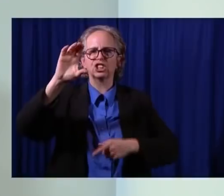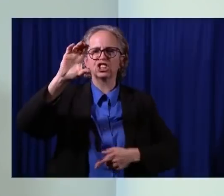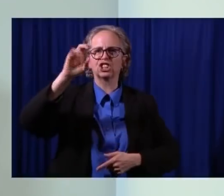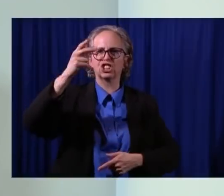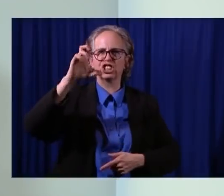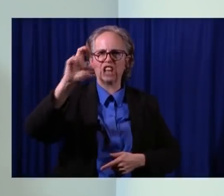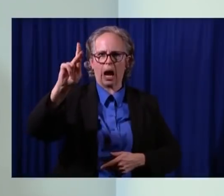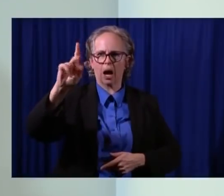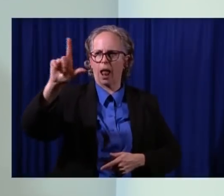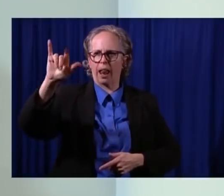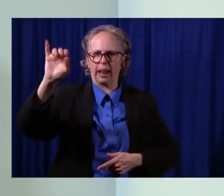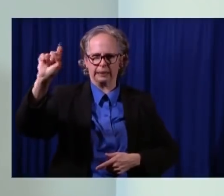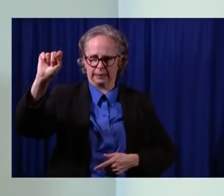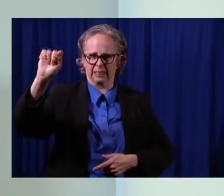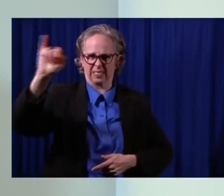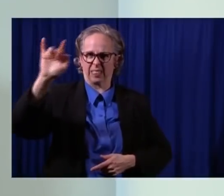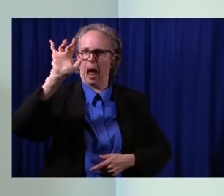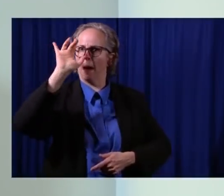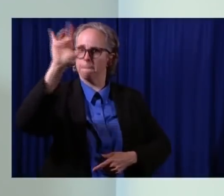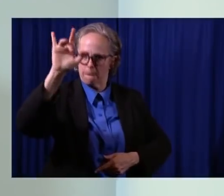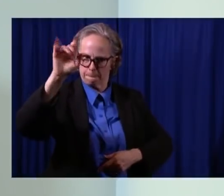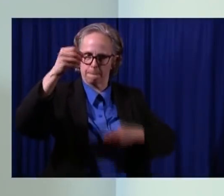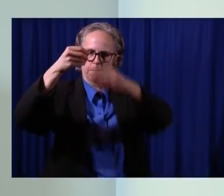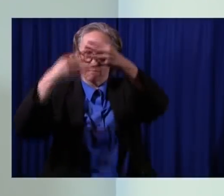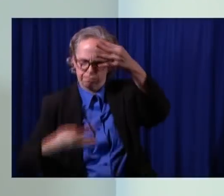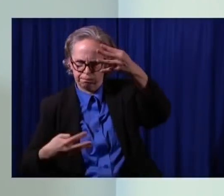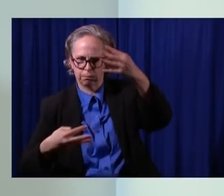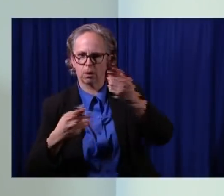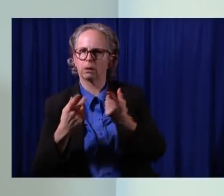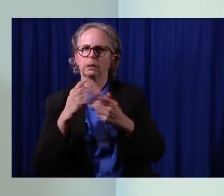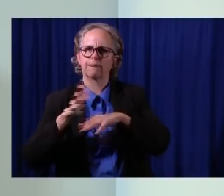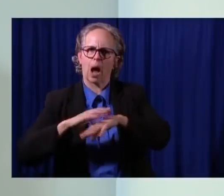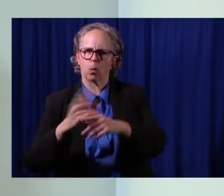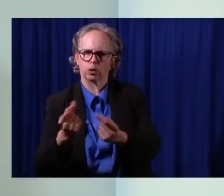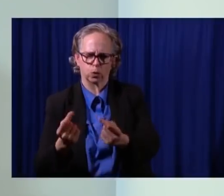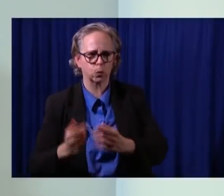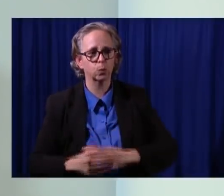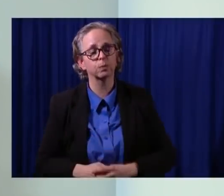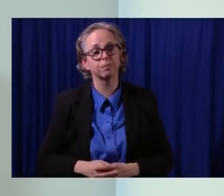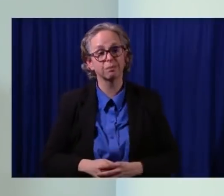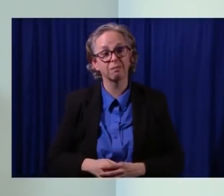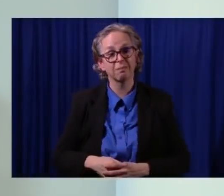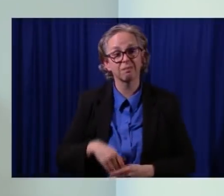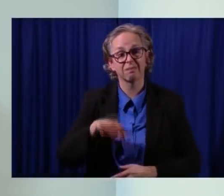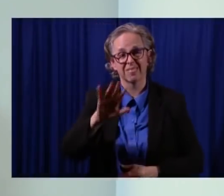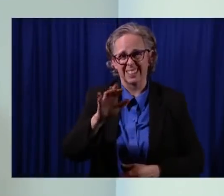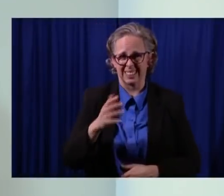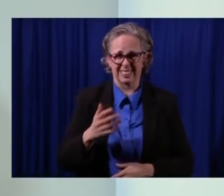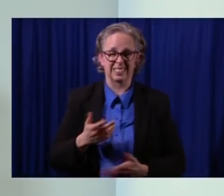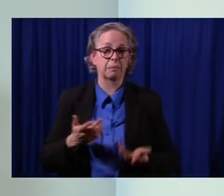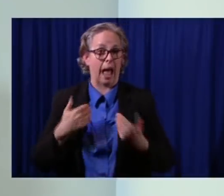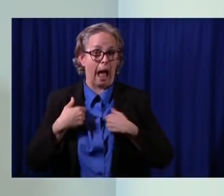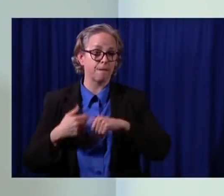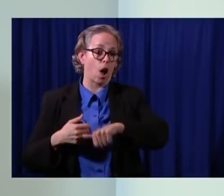RESOURCES THAT COULD BE HELPFUL TO YOU IN THIS ARE AT CORONAVIRUS.OHIO.GOV AND GO TO THE SEARCH ENGINE AND TYPE IN